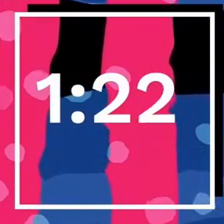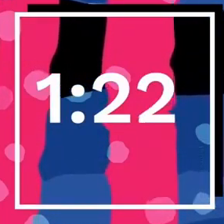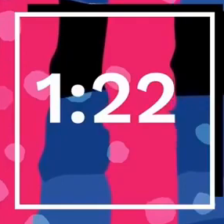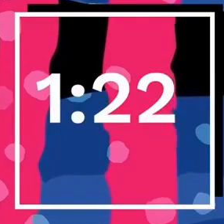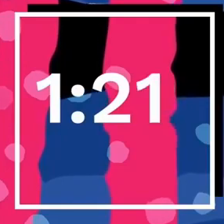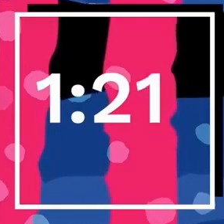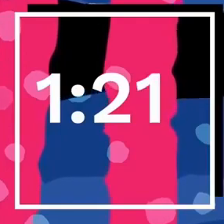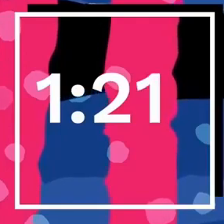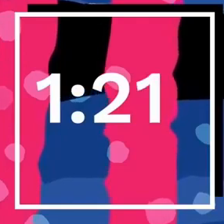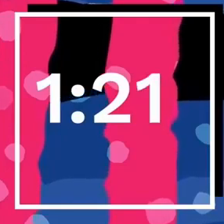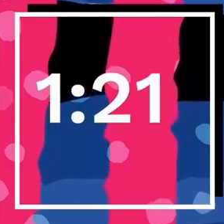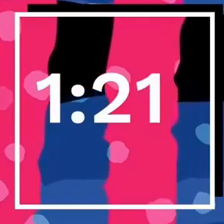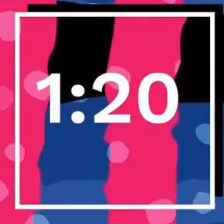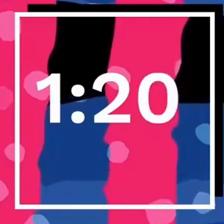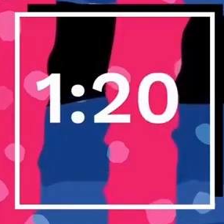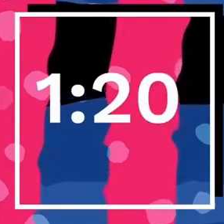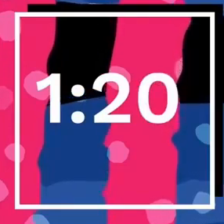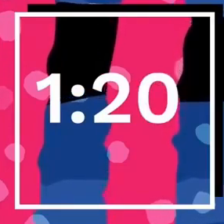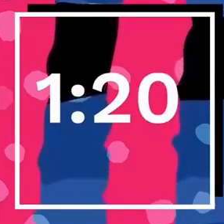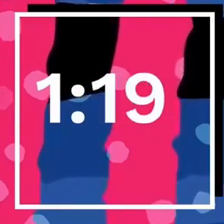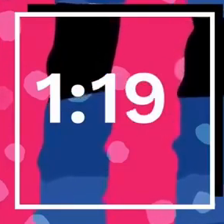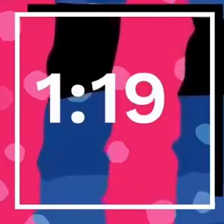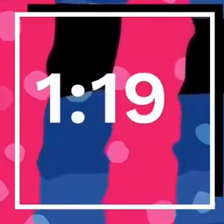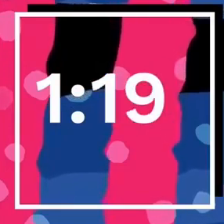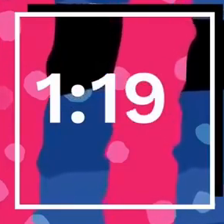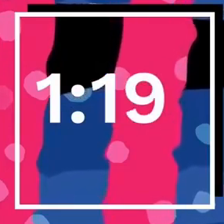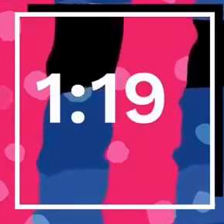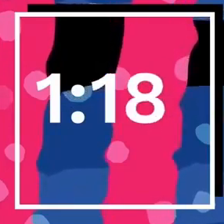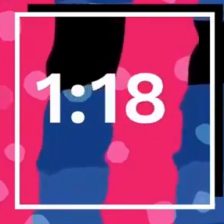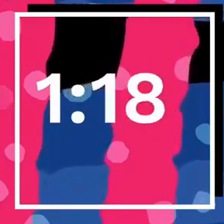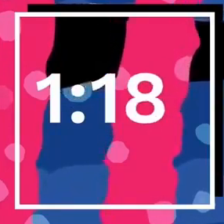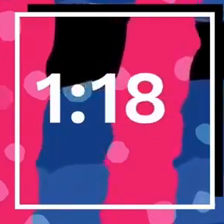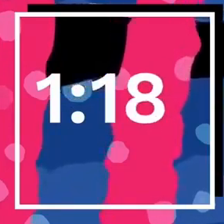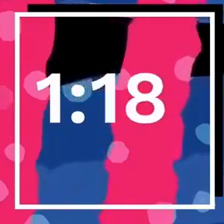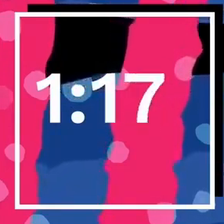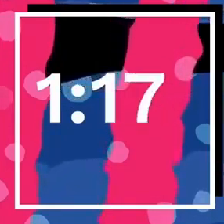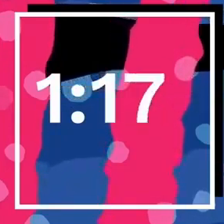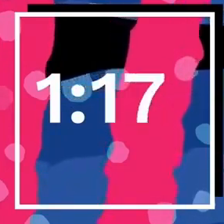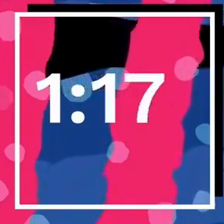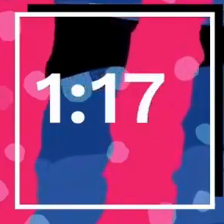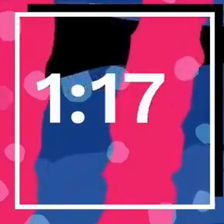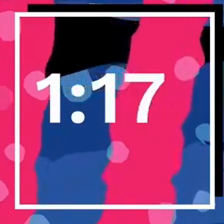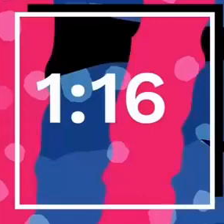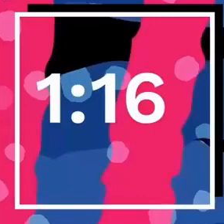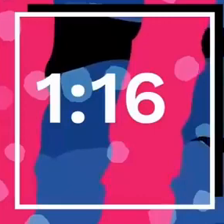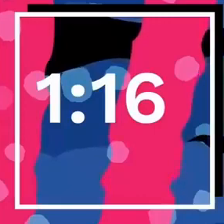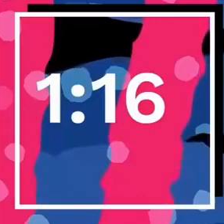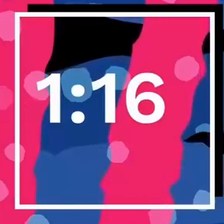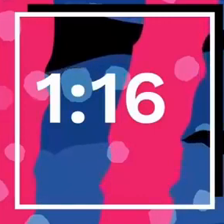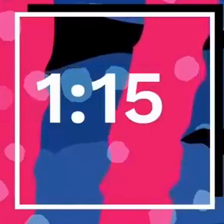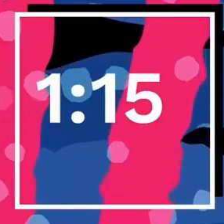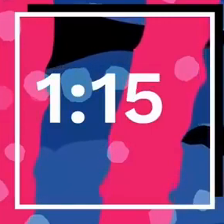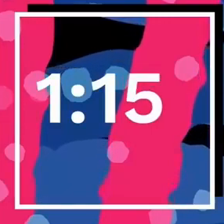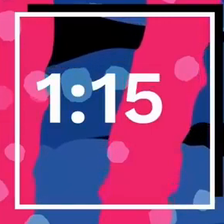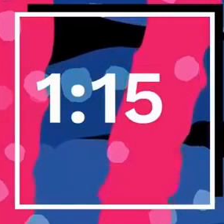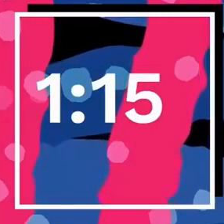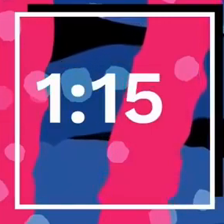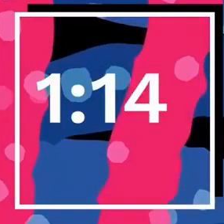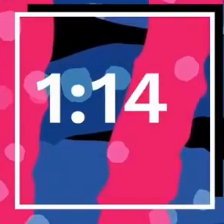ANY OF HER FAMILY COULD USE THE ADDITIONAL MONEY TO PAY FOR FOOD, DIAPERS AND OTHER